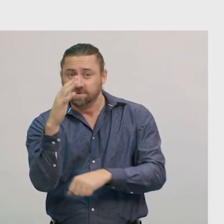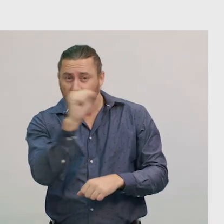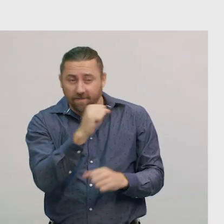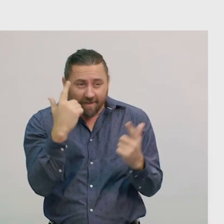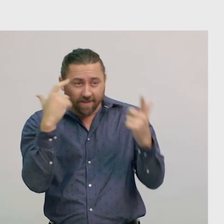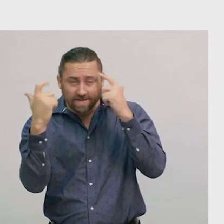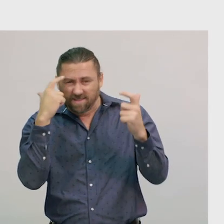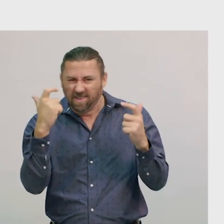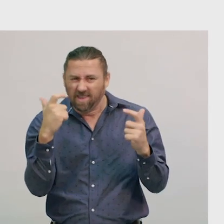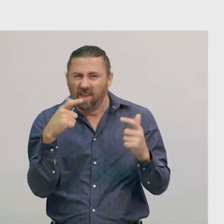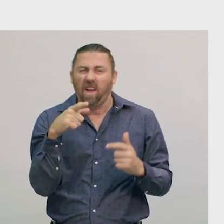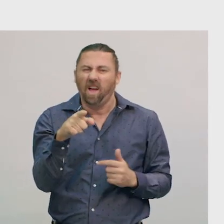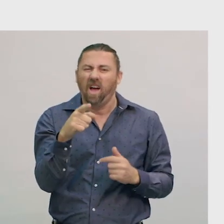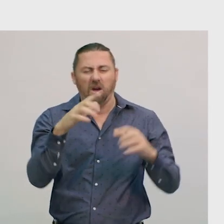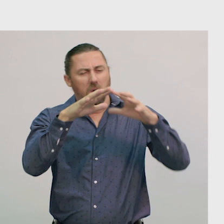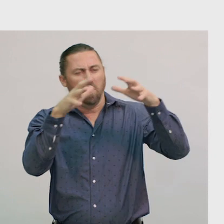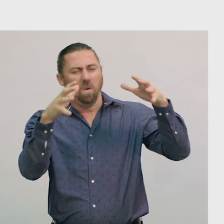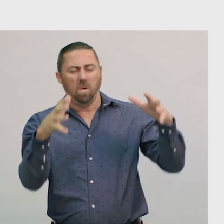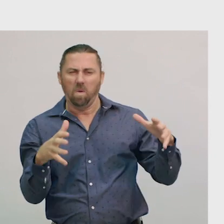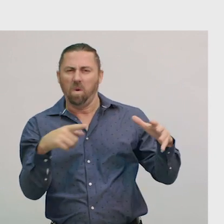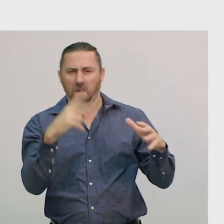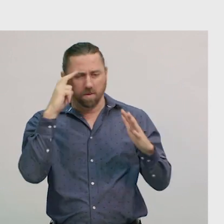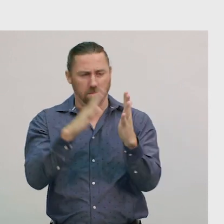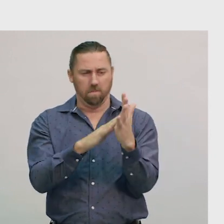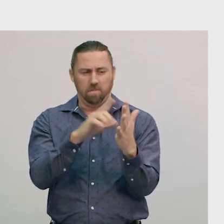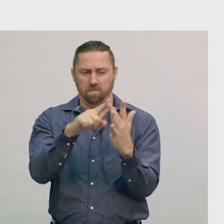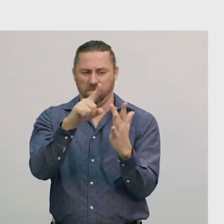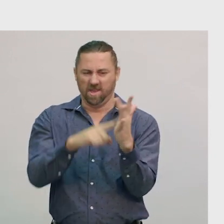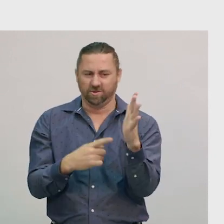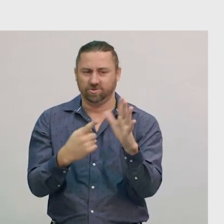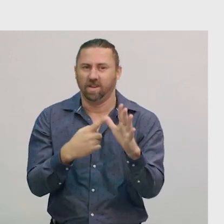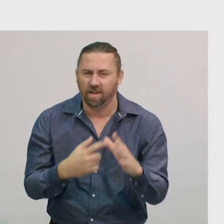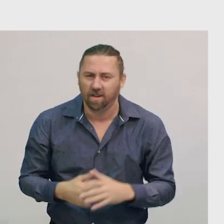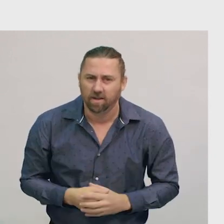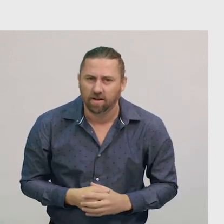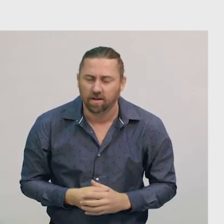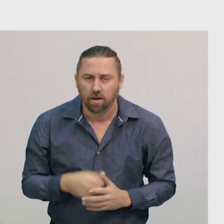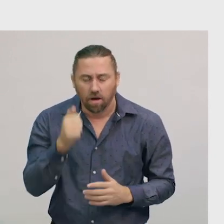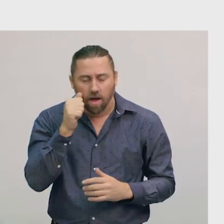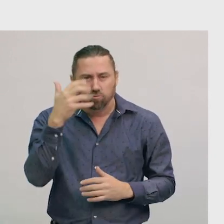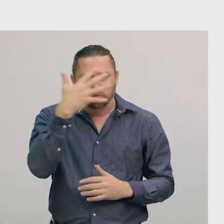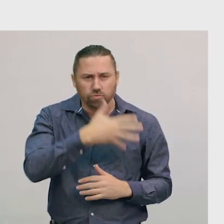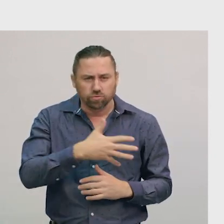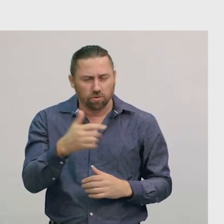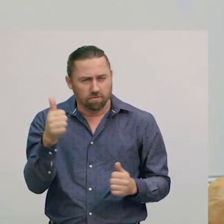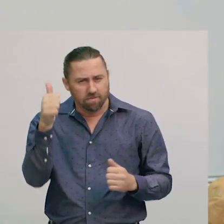The word they use for shelter or living place is ‘mija’. Aboriginal people also made stone houses, and